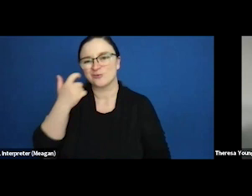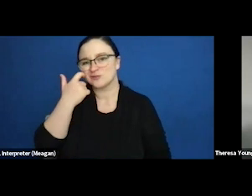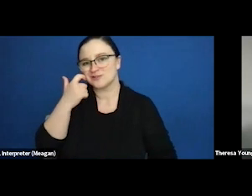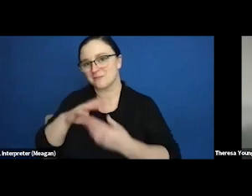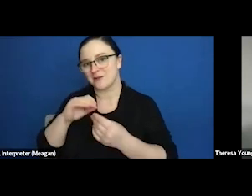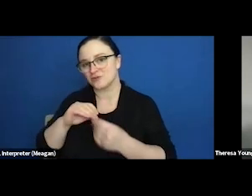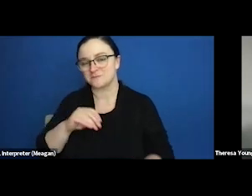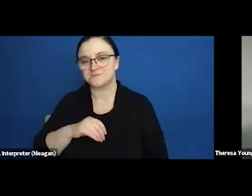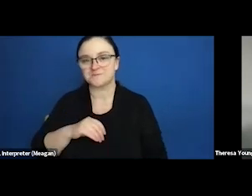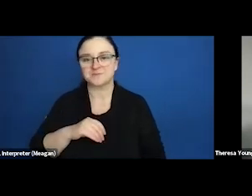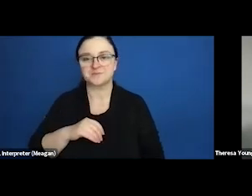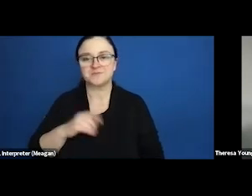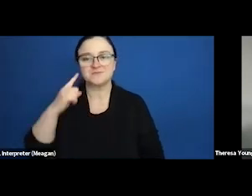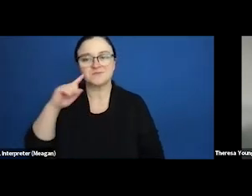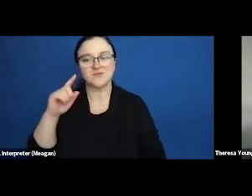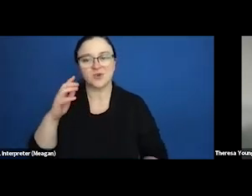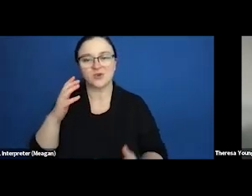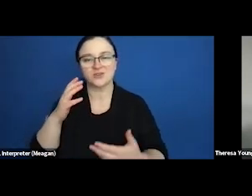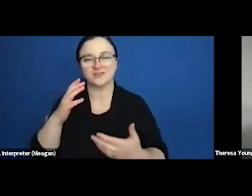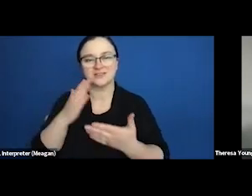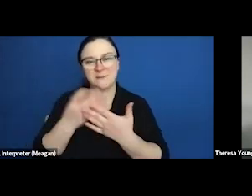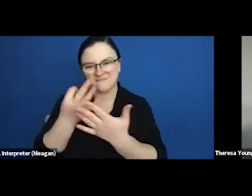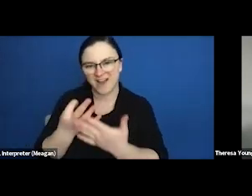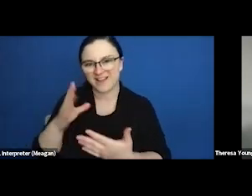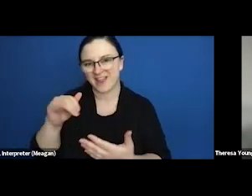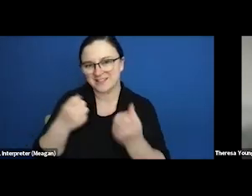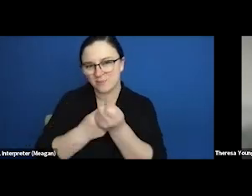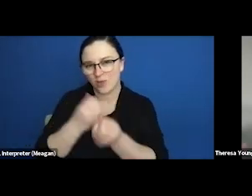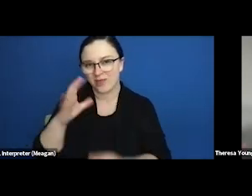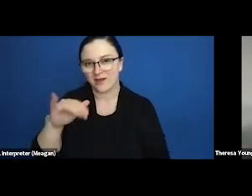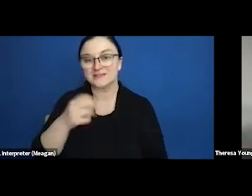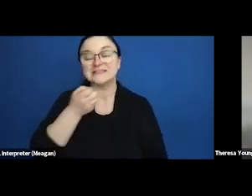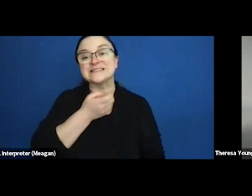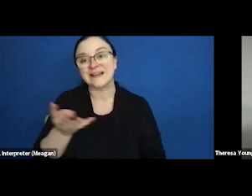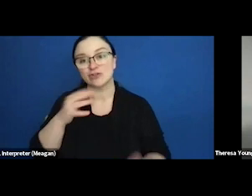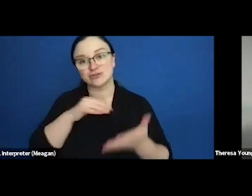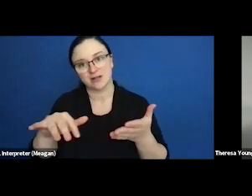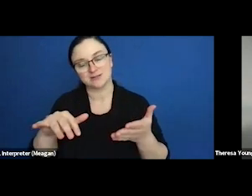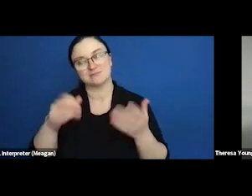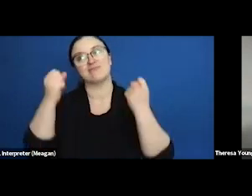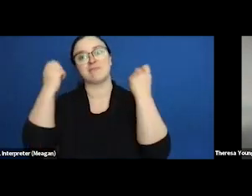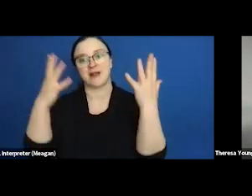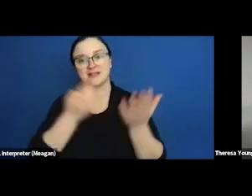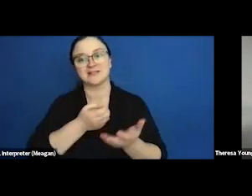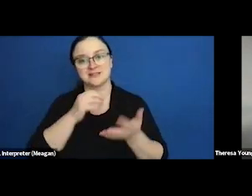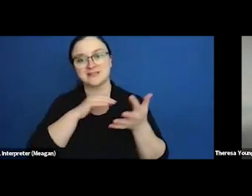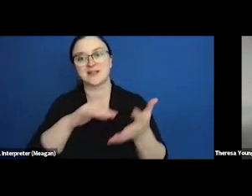Kind of just some facts that support that. So several studies, actually many studies, have been done about this topic.